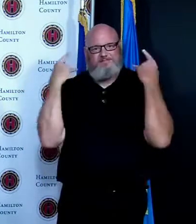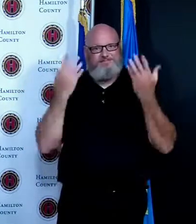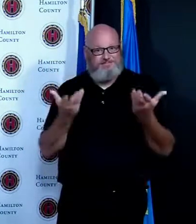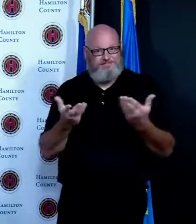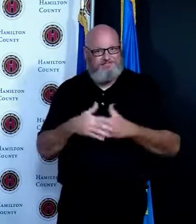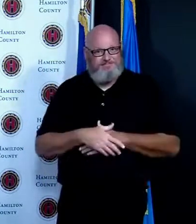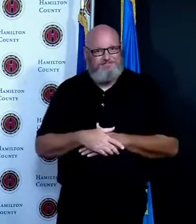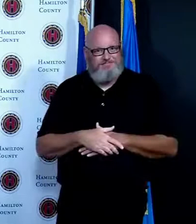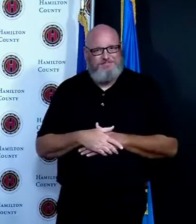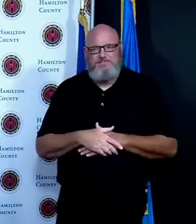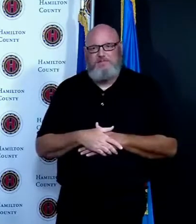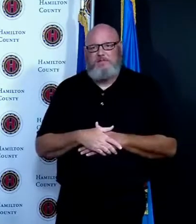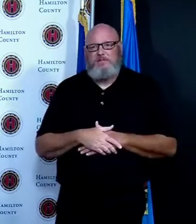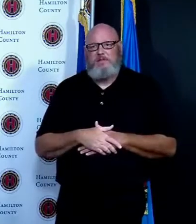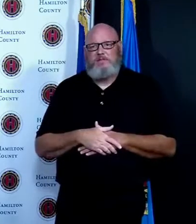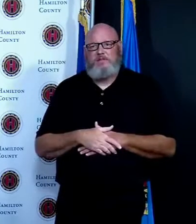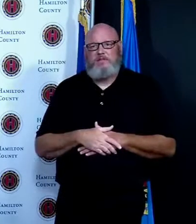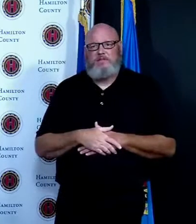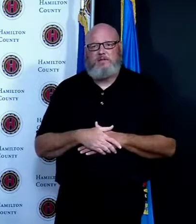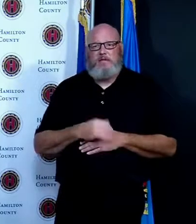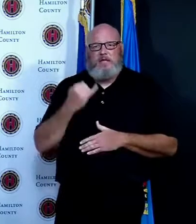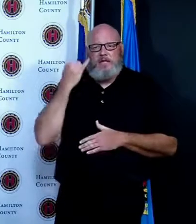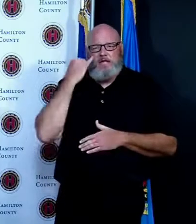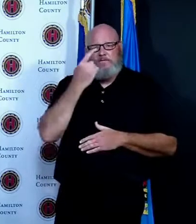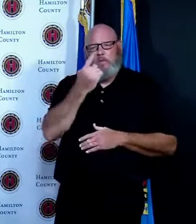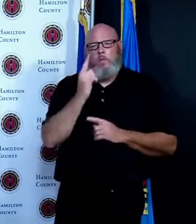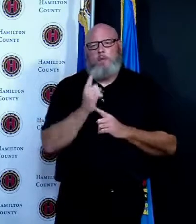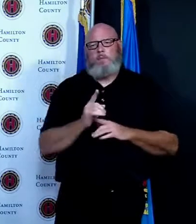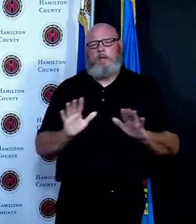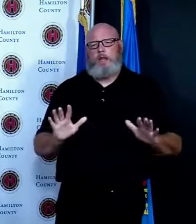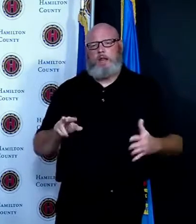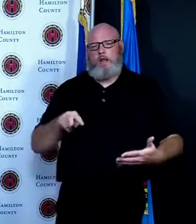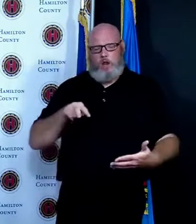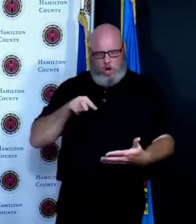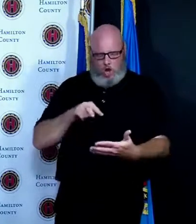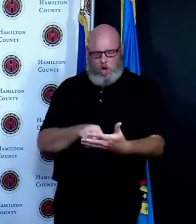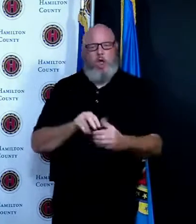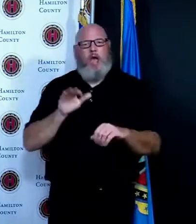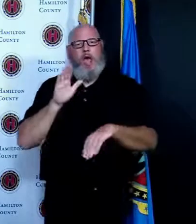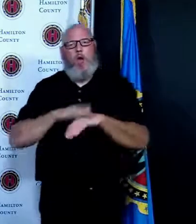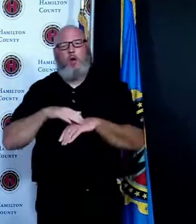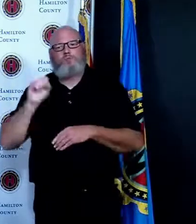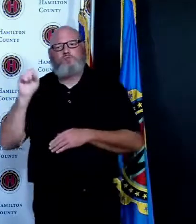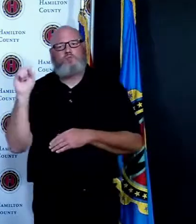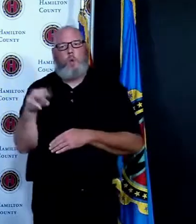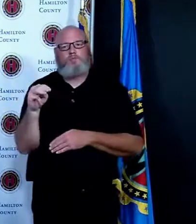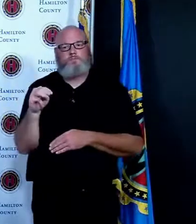media for a few minutes or you go to an event that's outside we just see significantly less